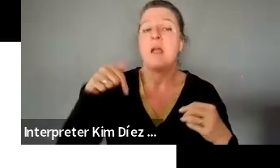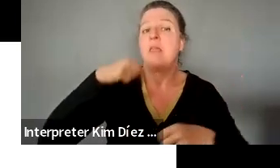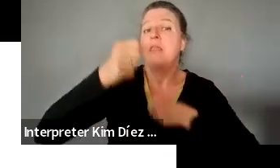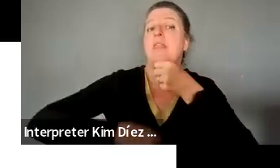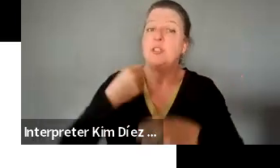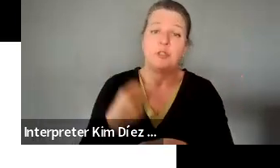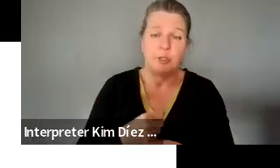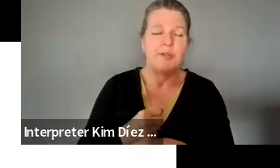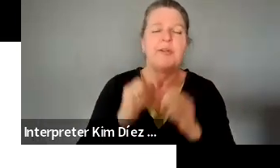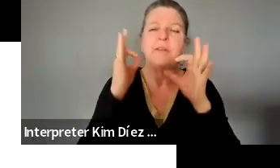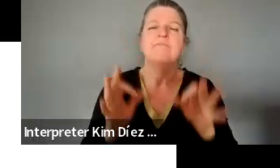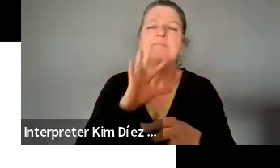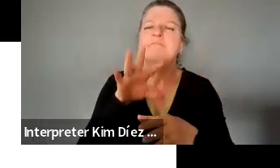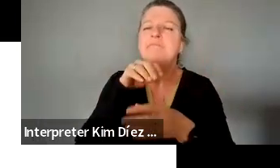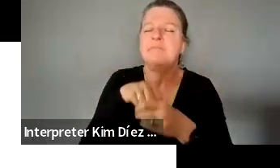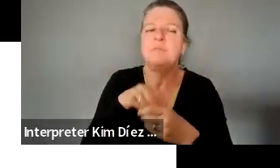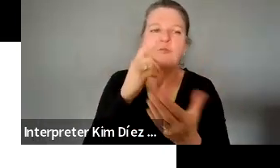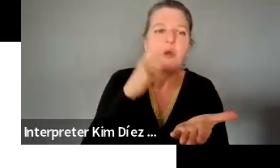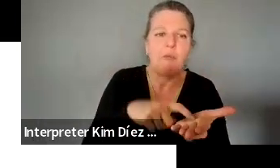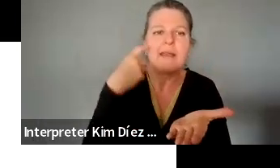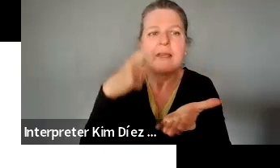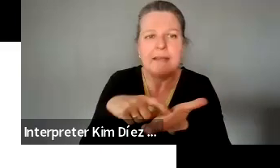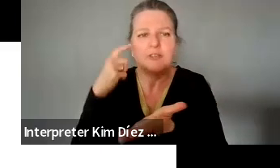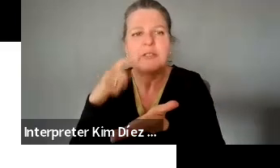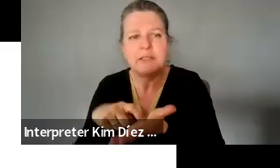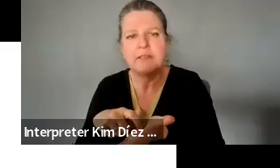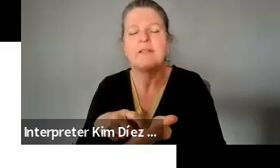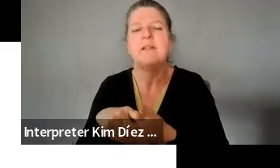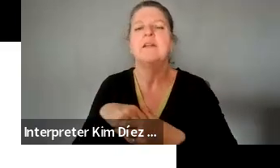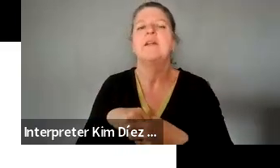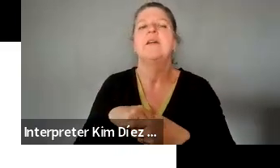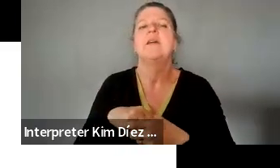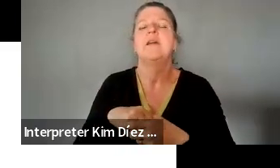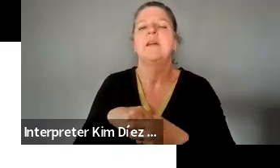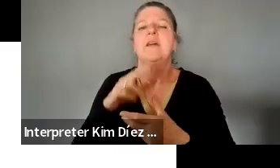build in sort of like recognition for your hard work by using digital badging.